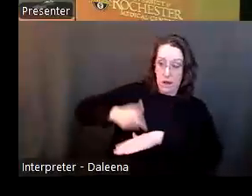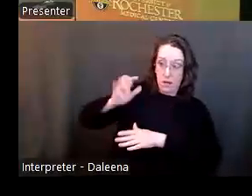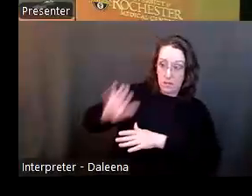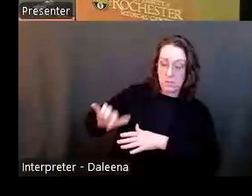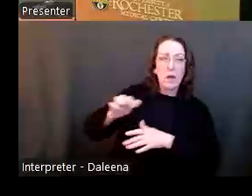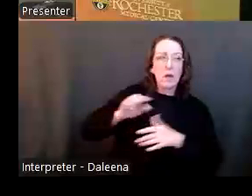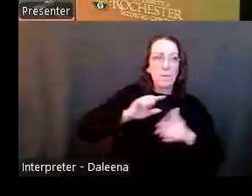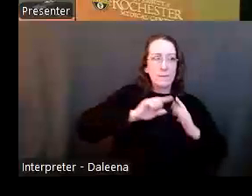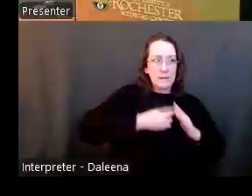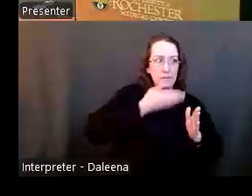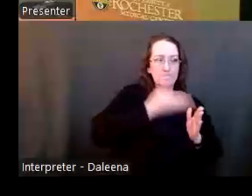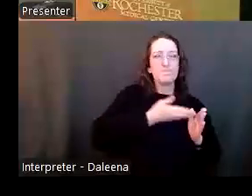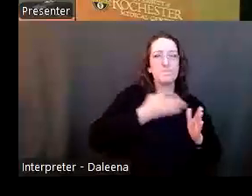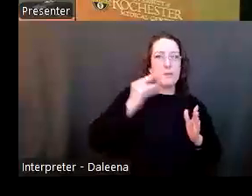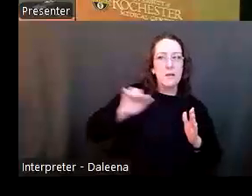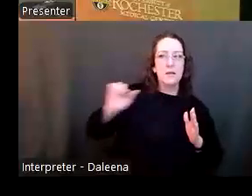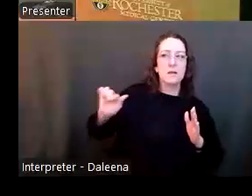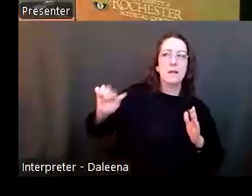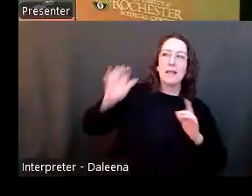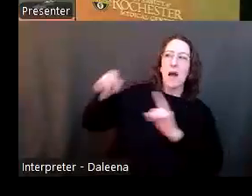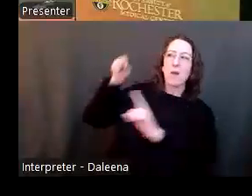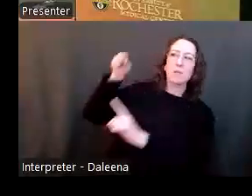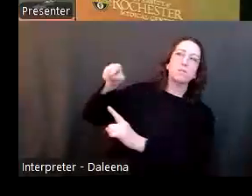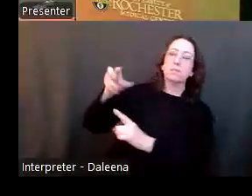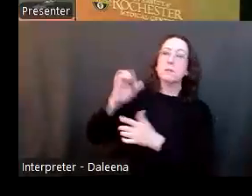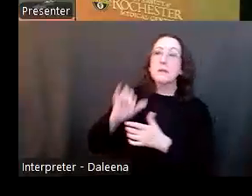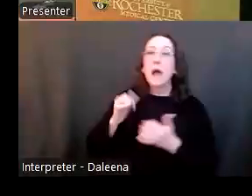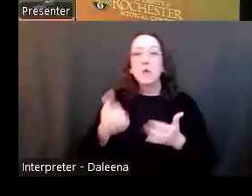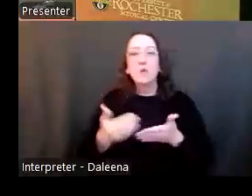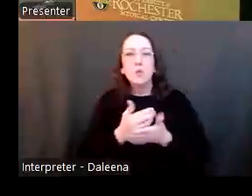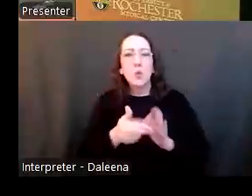do now that we know that there's a new medical diagnosis perhaps or there's a new challenge how